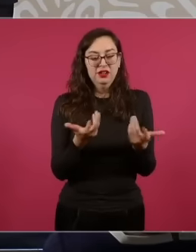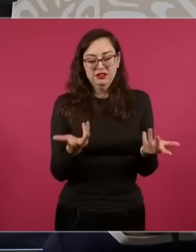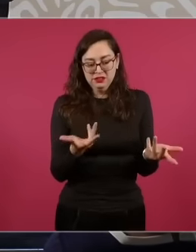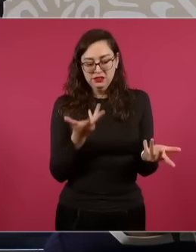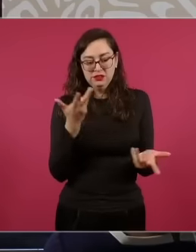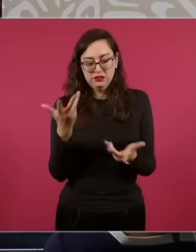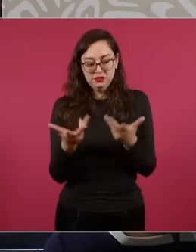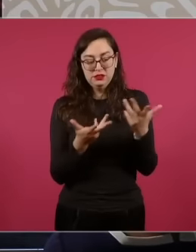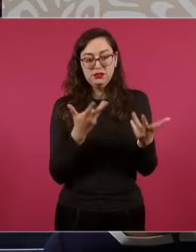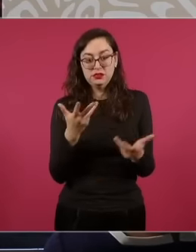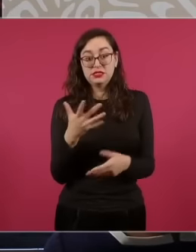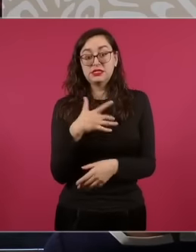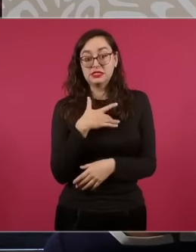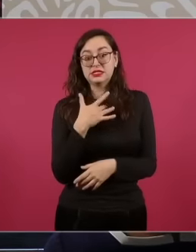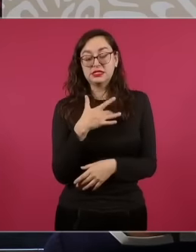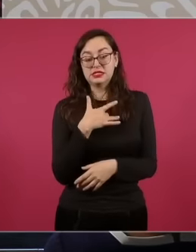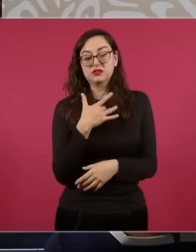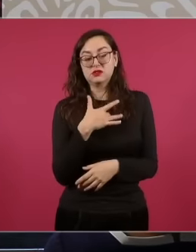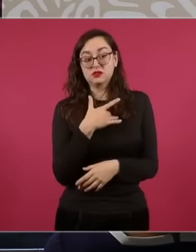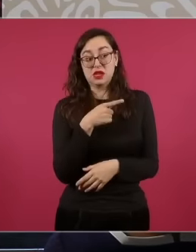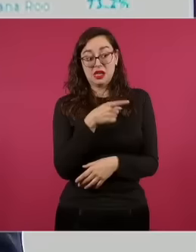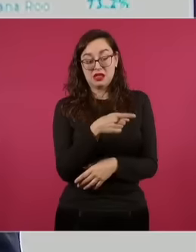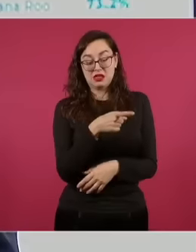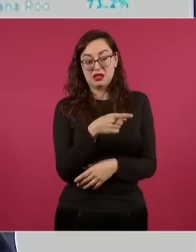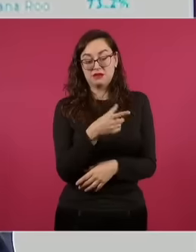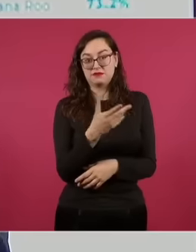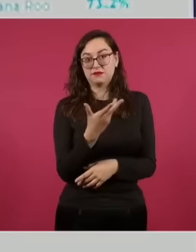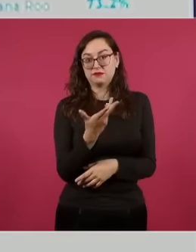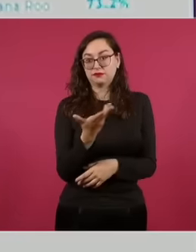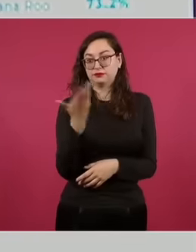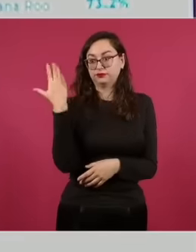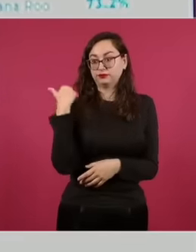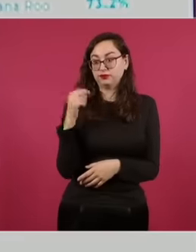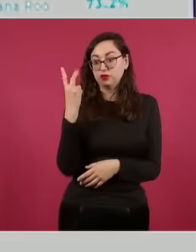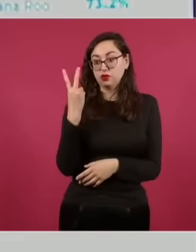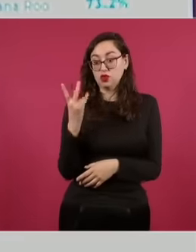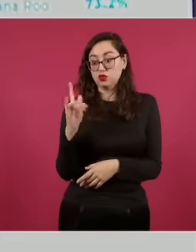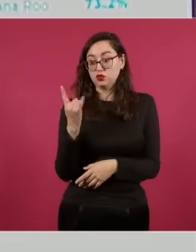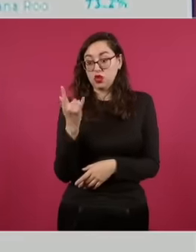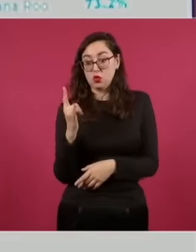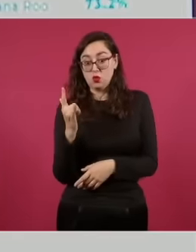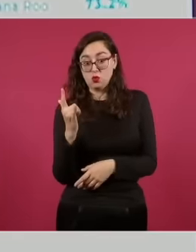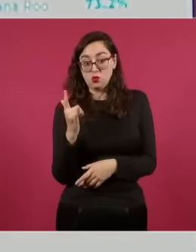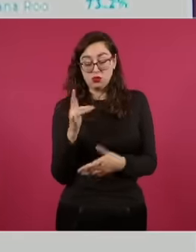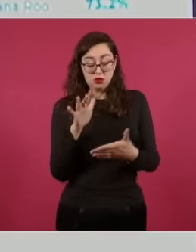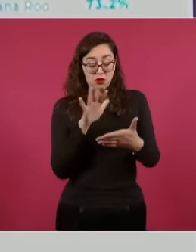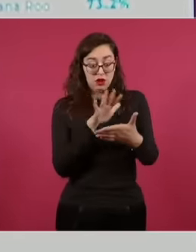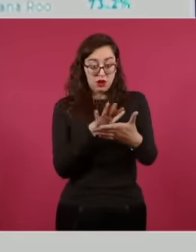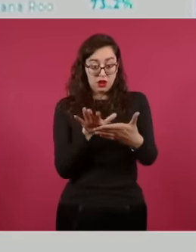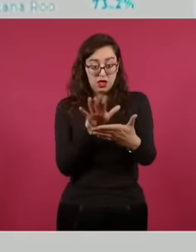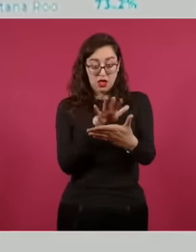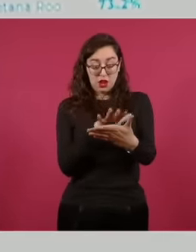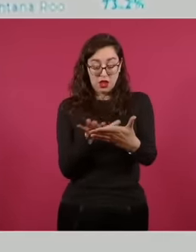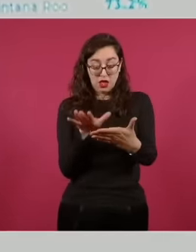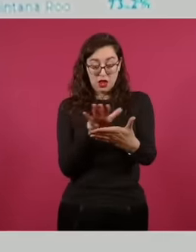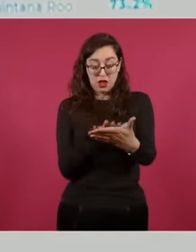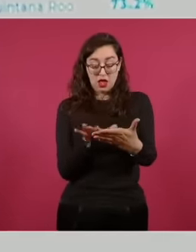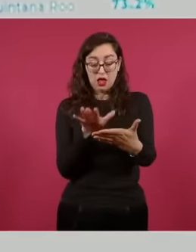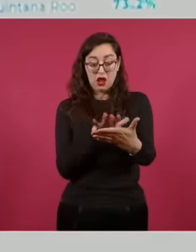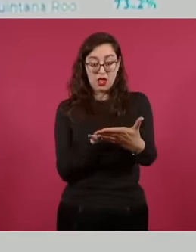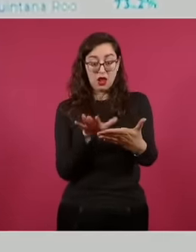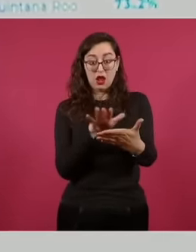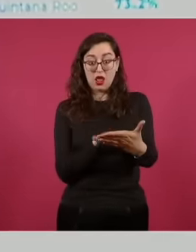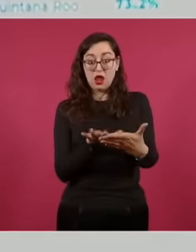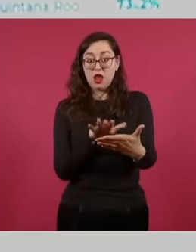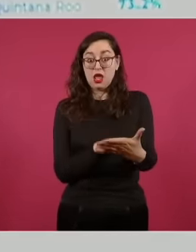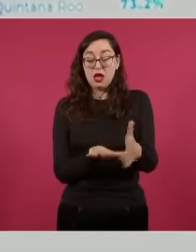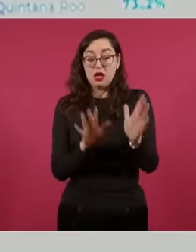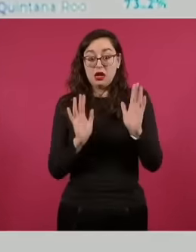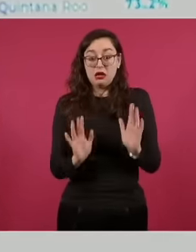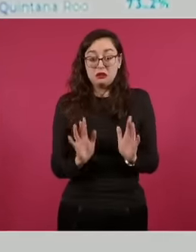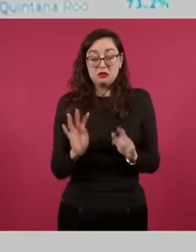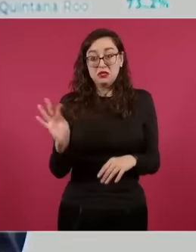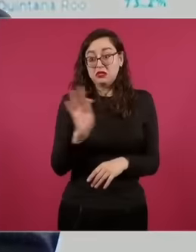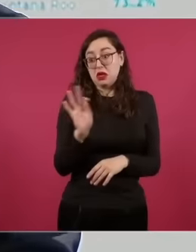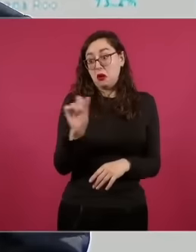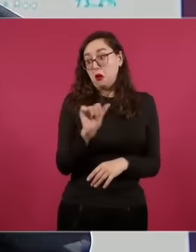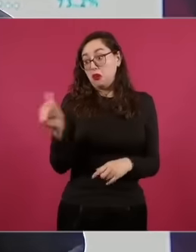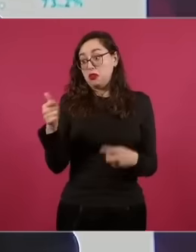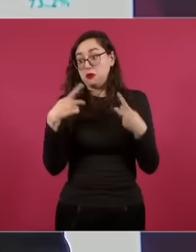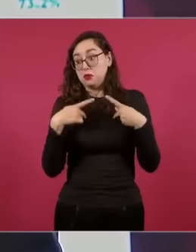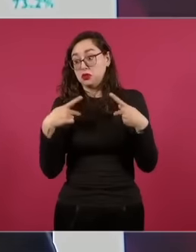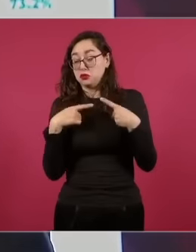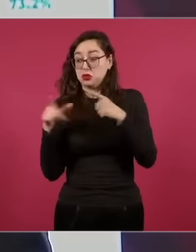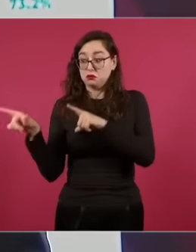reading something that was written to her. In one of those, they even